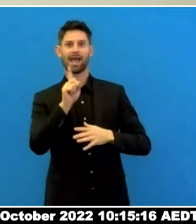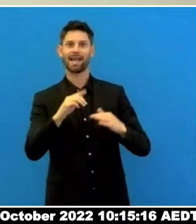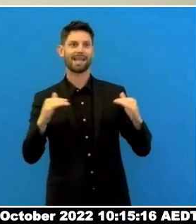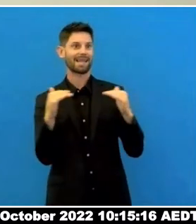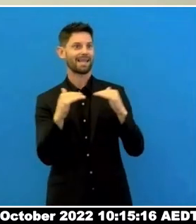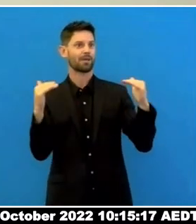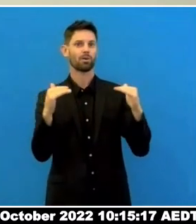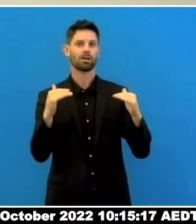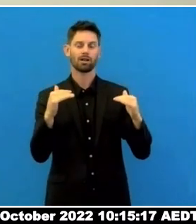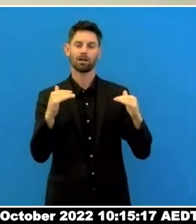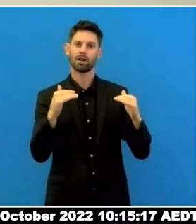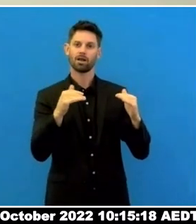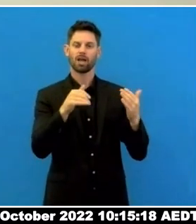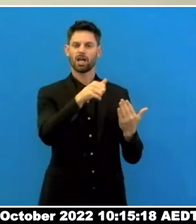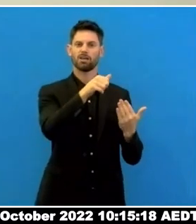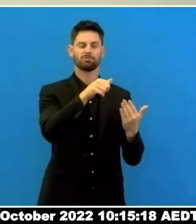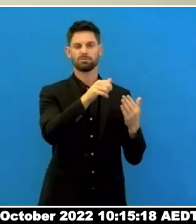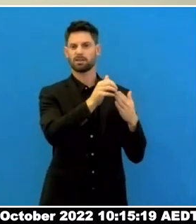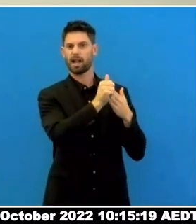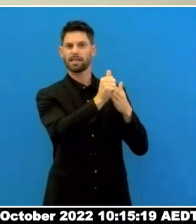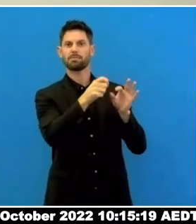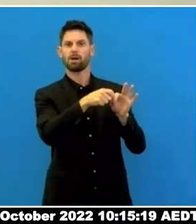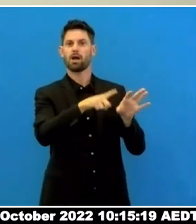led by the Chair of the Human Rights Commission,